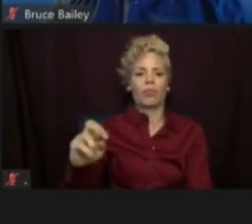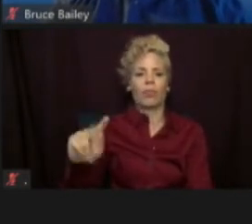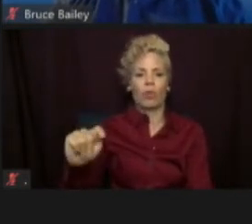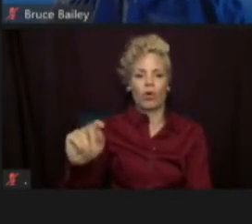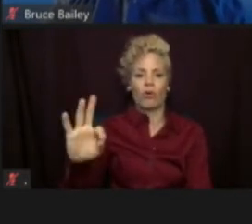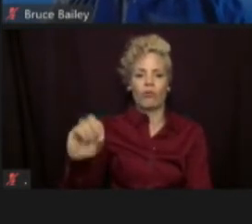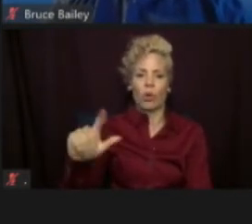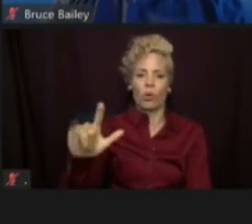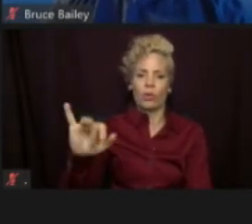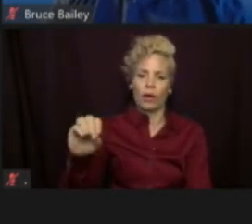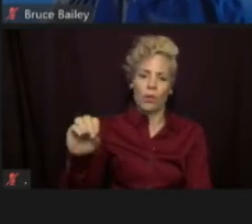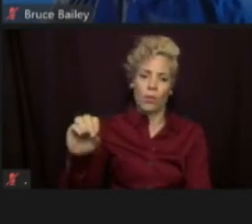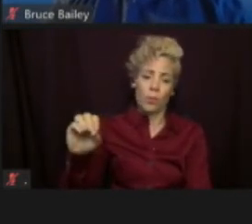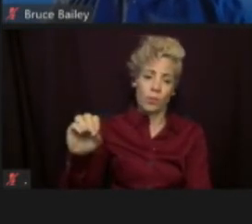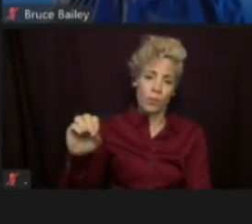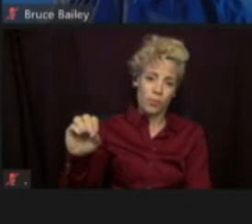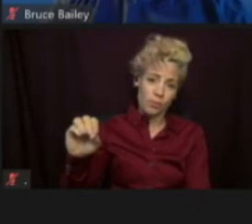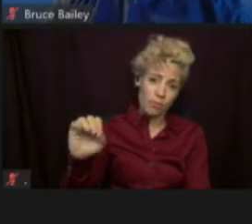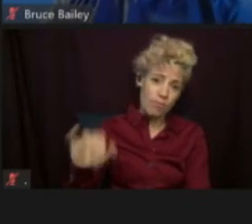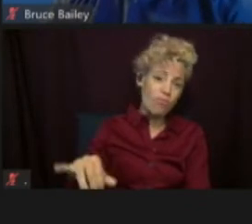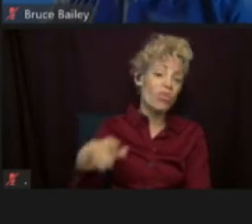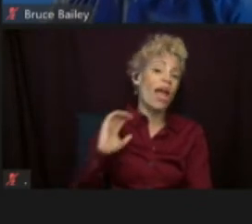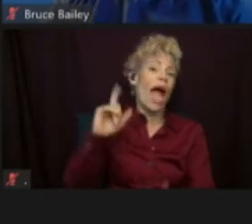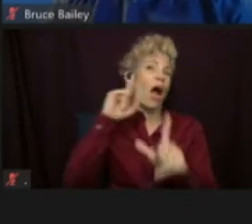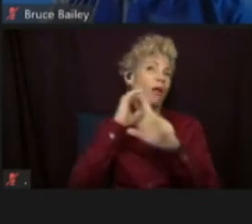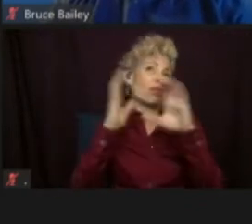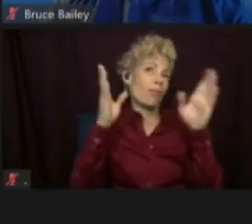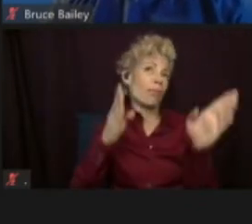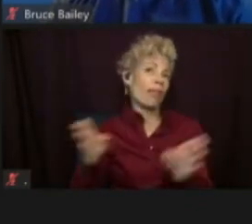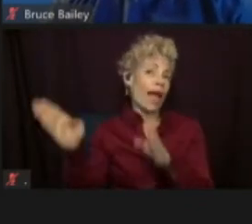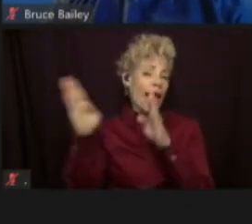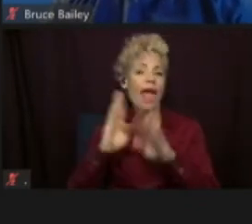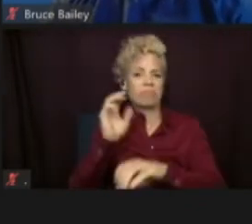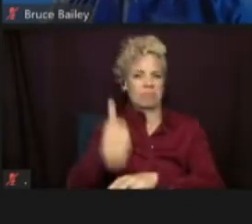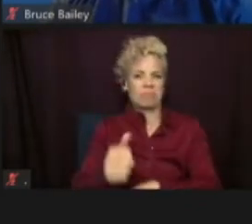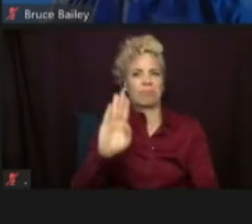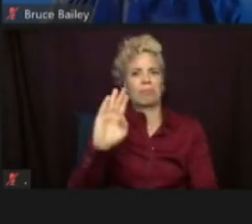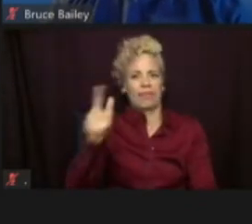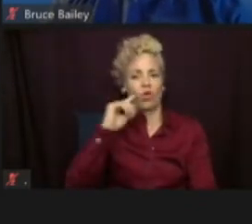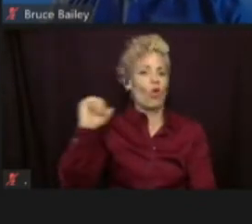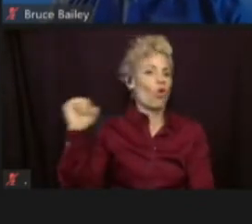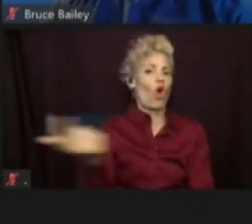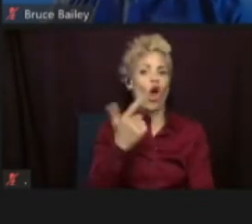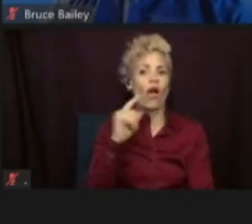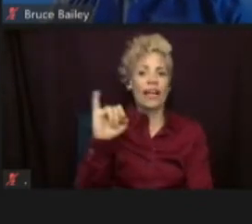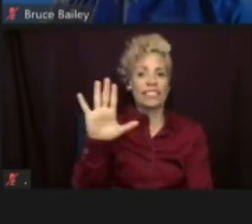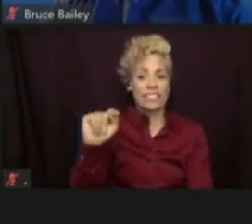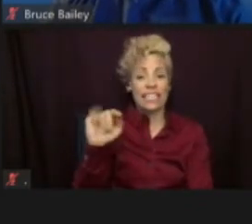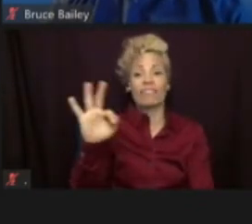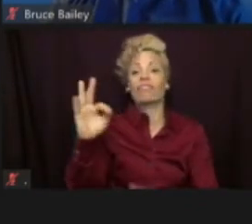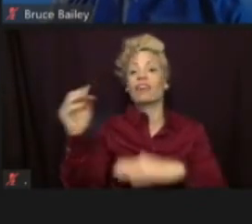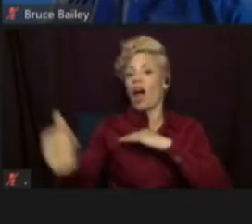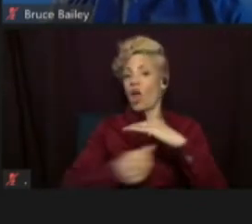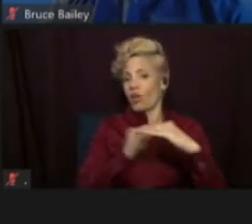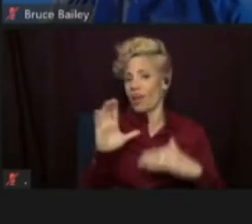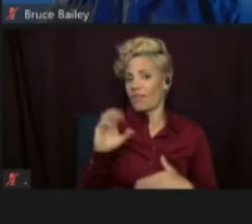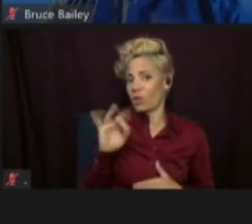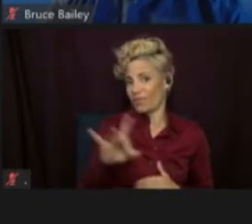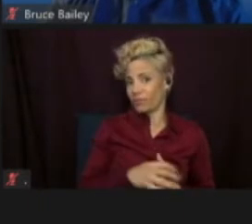Our plan is to develop a baseline for all ICT covered by Section 508. Like the baseline for web,